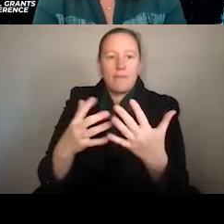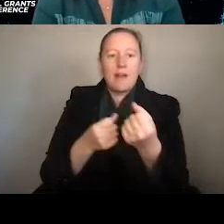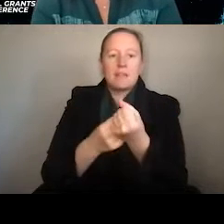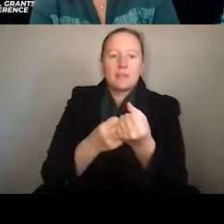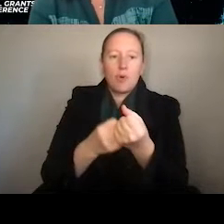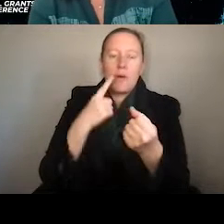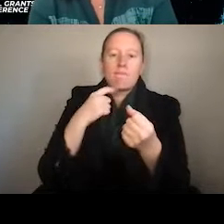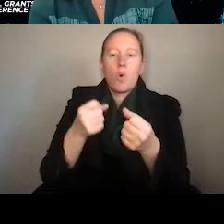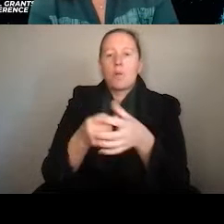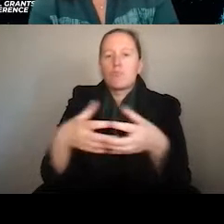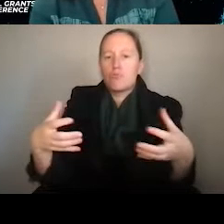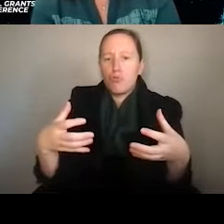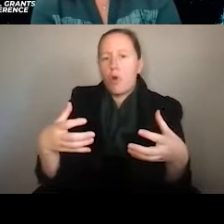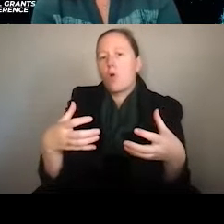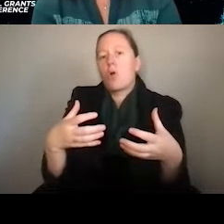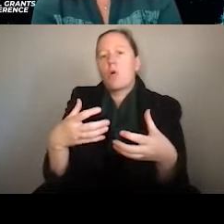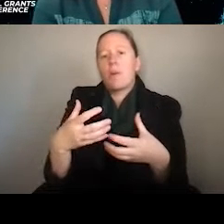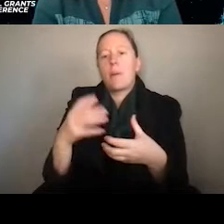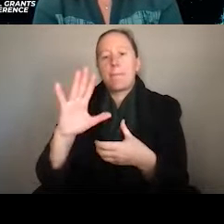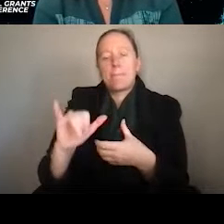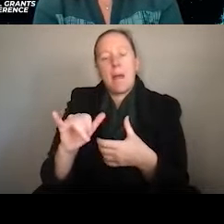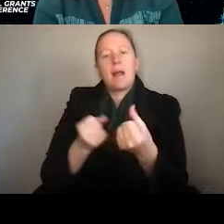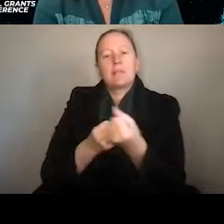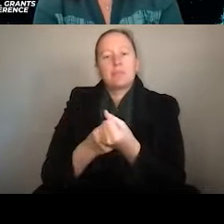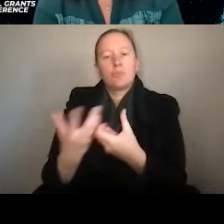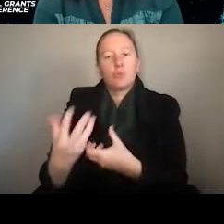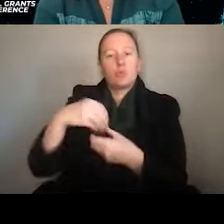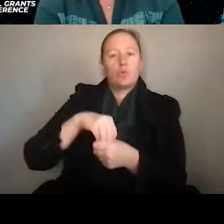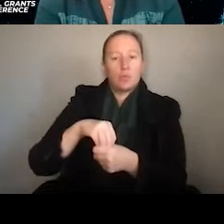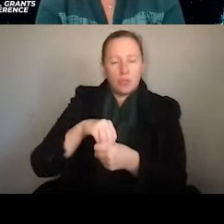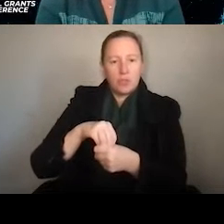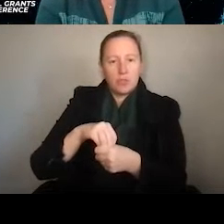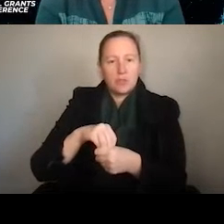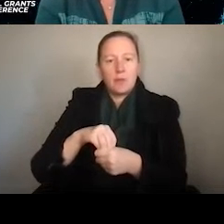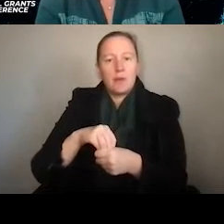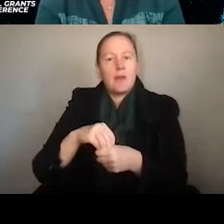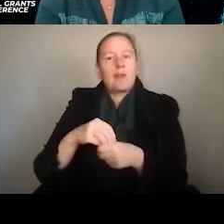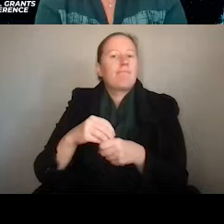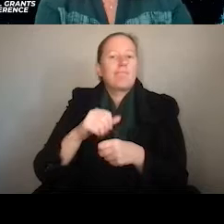by supporting the inclusion and success of individuals currently under represented in a STEM.